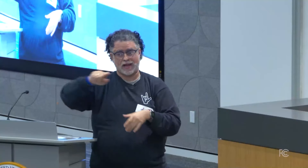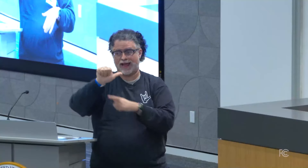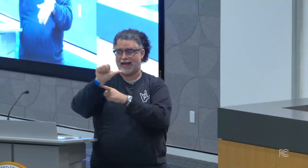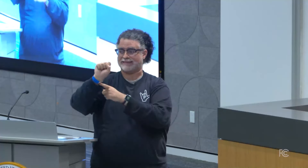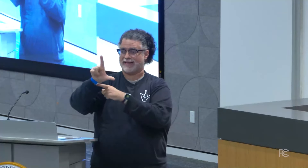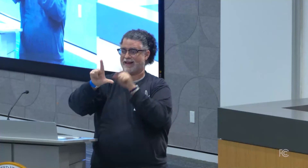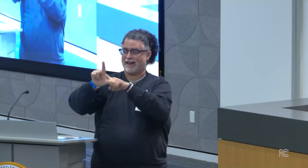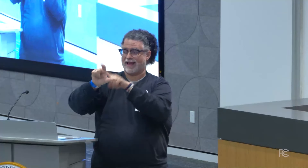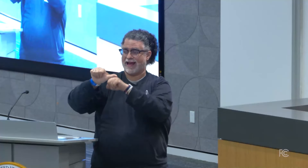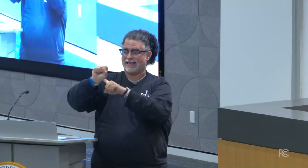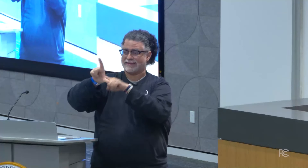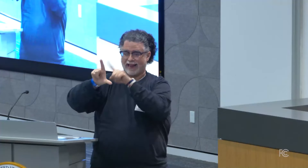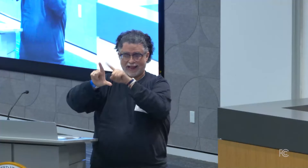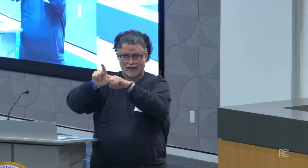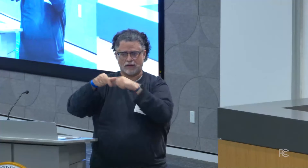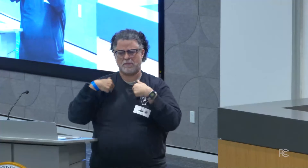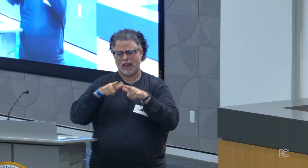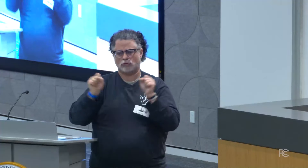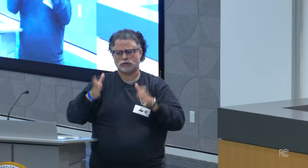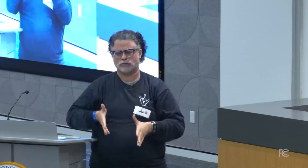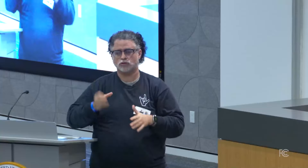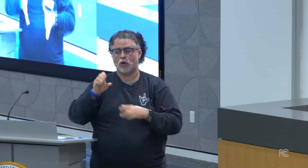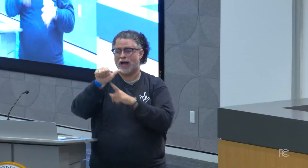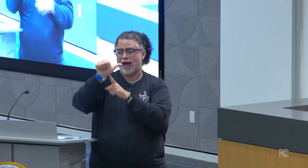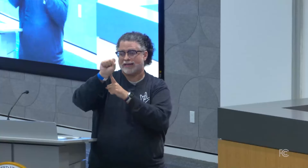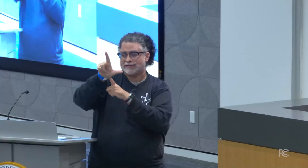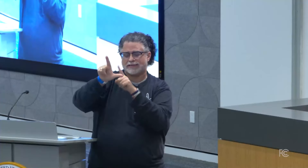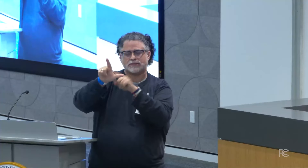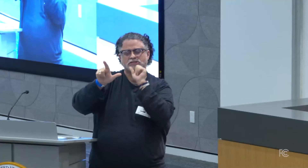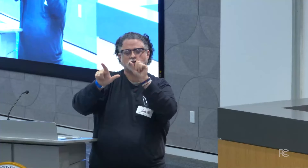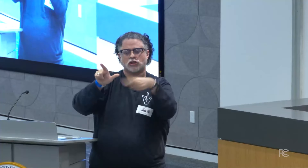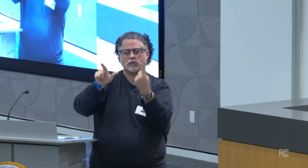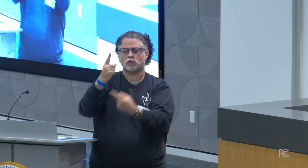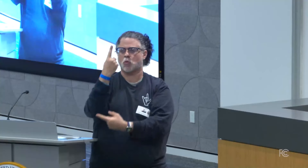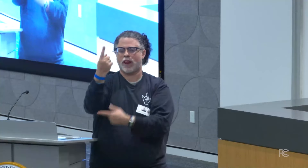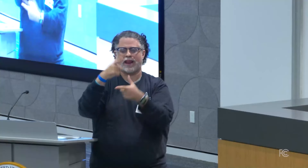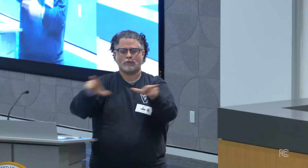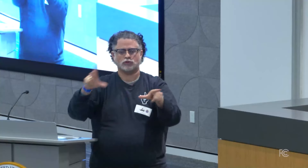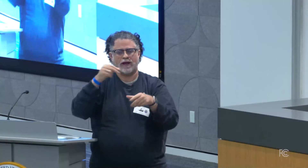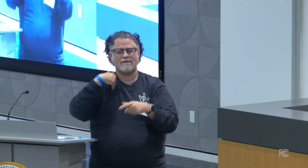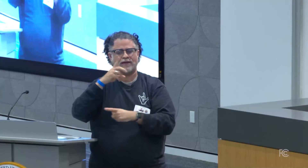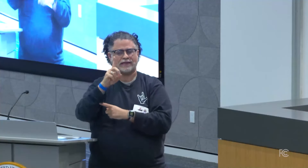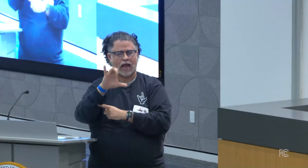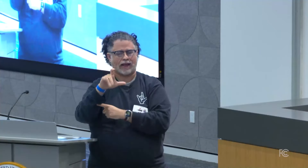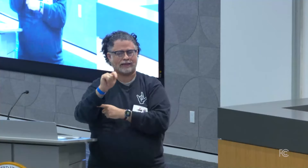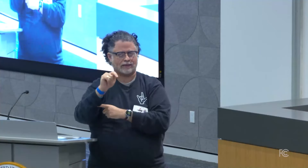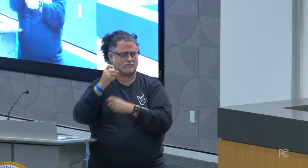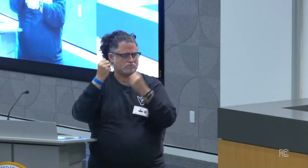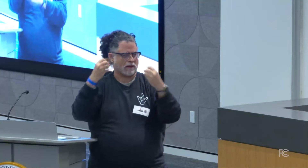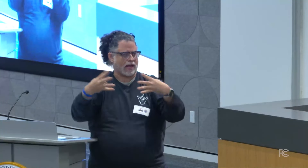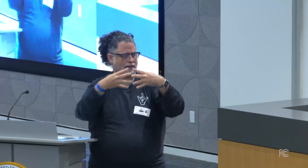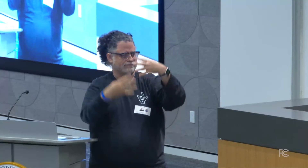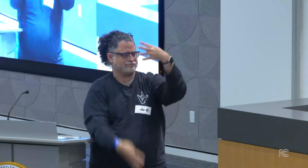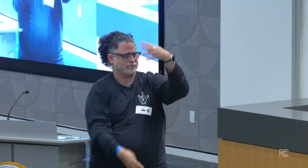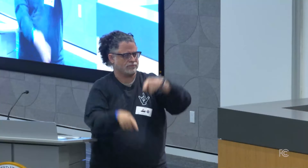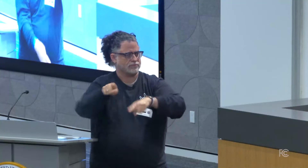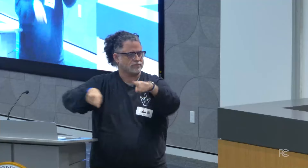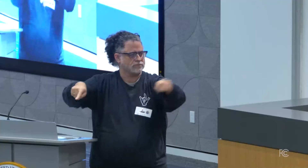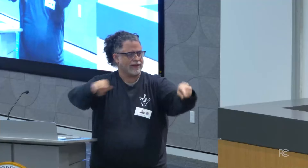EXPLANATION AND THEY MIGHT NOT EVEN KNOW WHAT THE CONCEPT OF DVC IS. BUT IF THERE WAS A LOGO TO BE ESTABLISHED THAT WAS